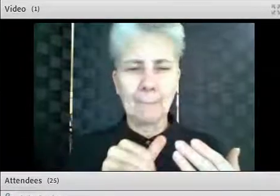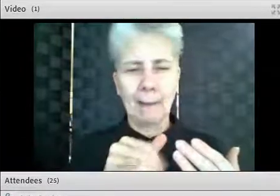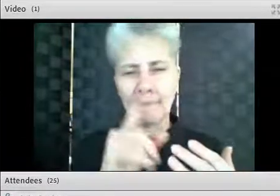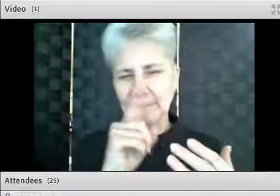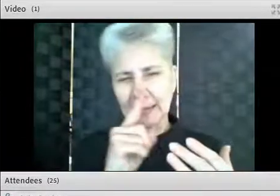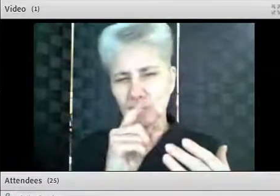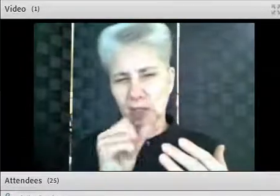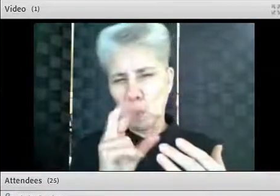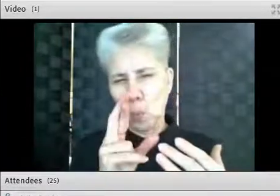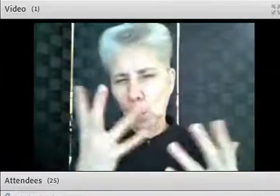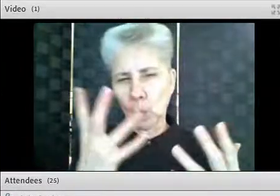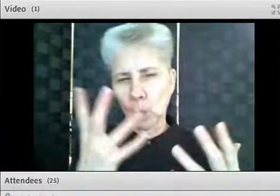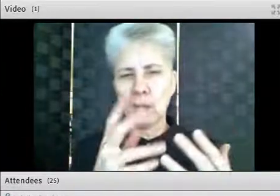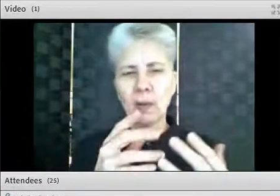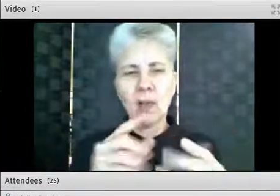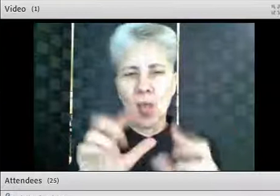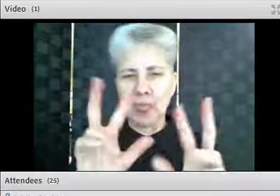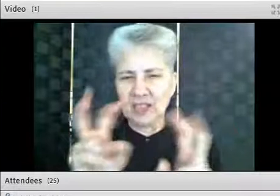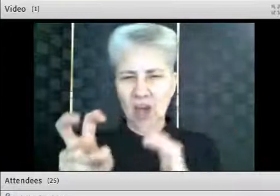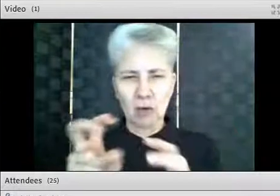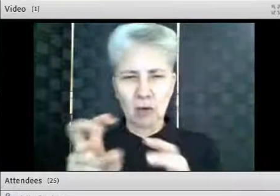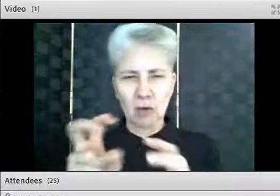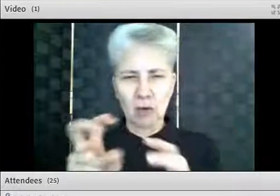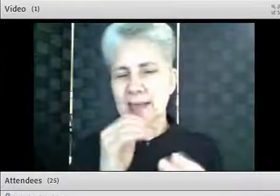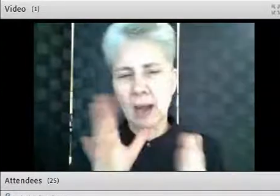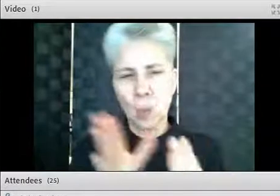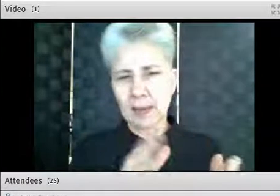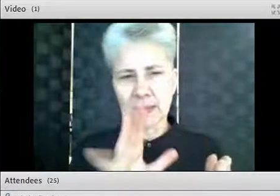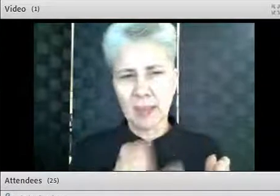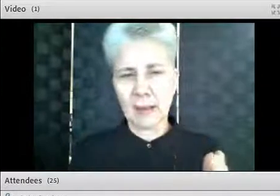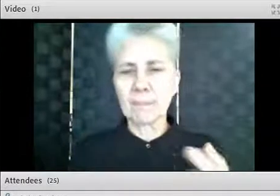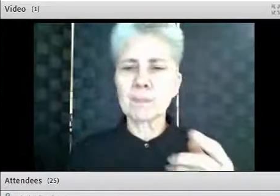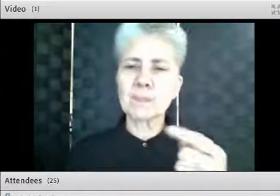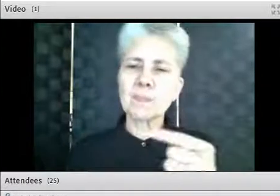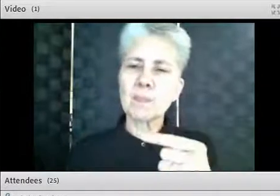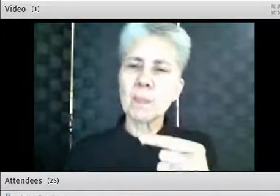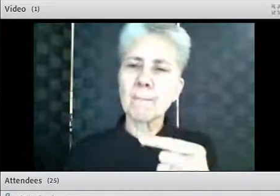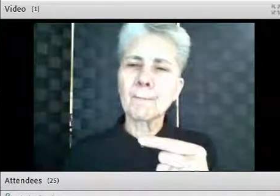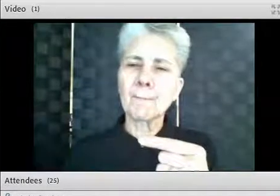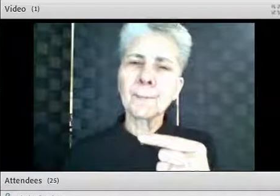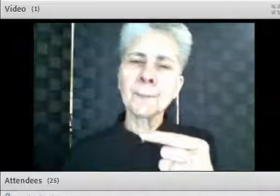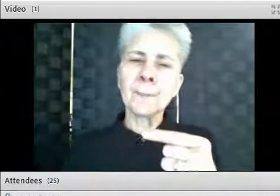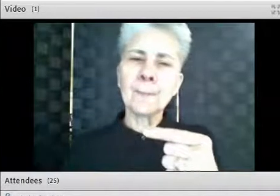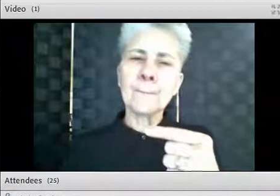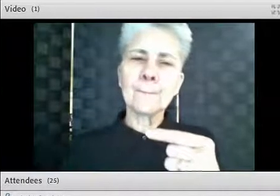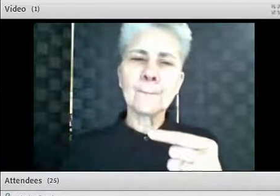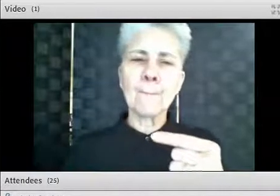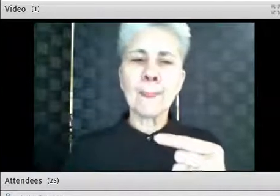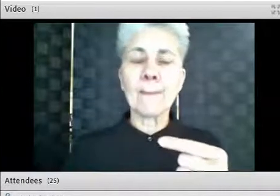because it's not organized by genre. Anyway. All right. So as I mentioned before, there is a difference